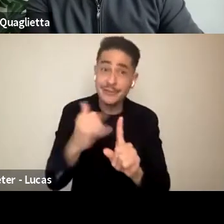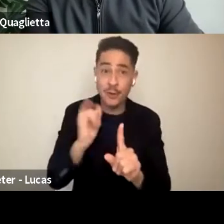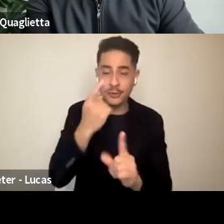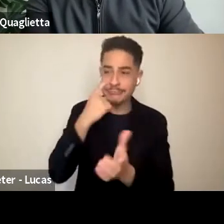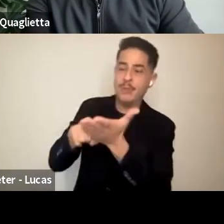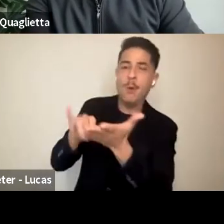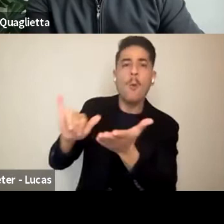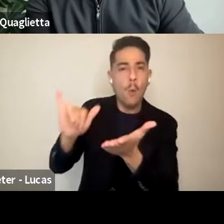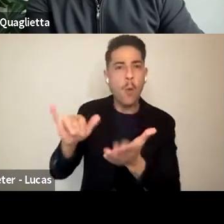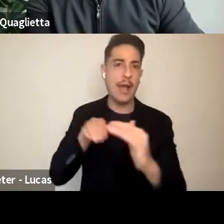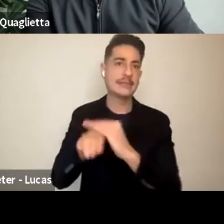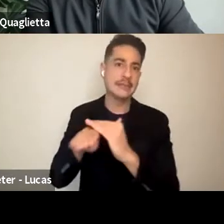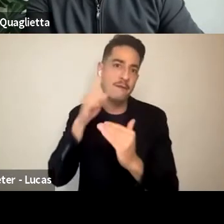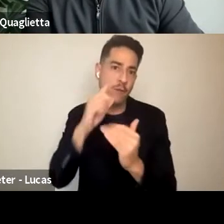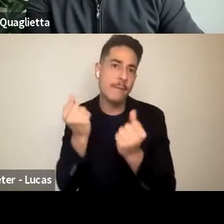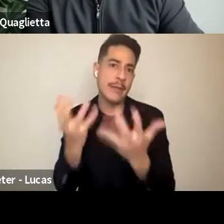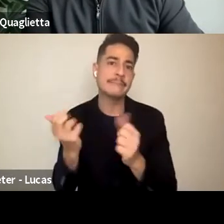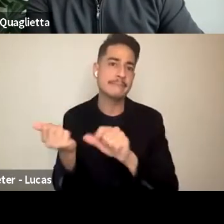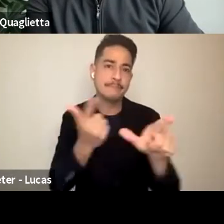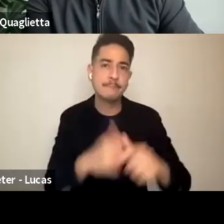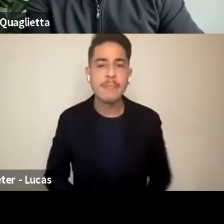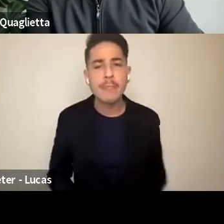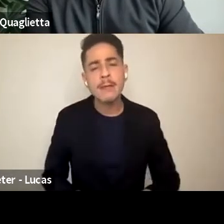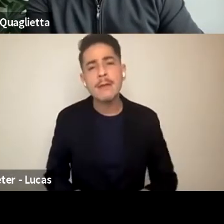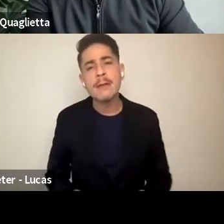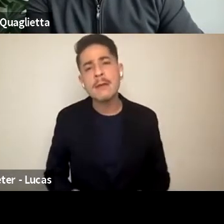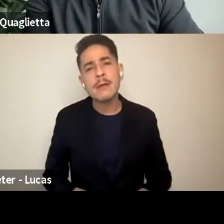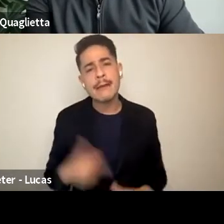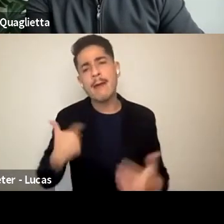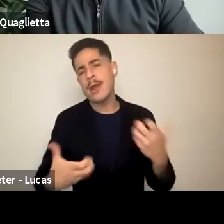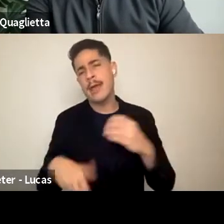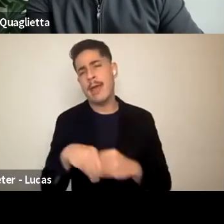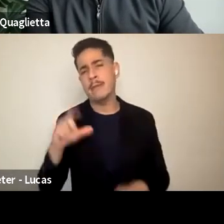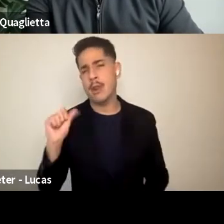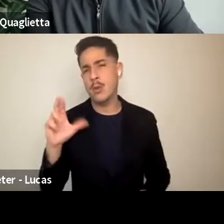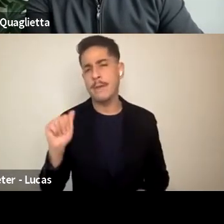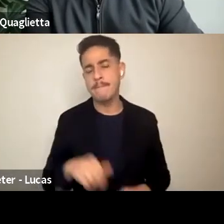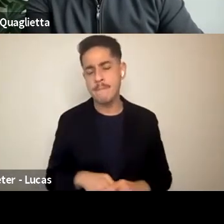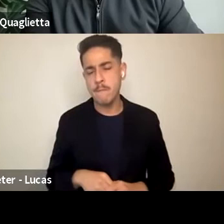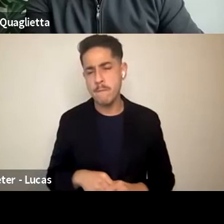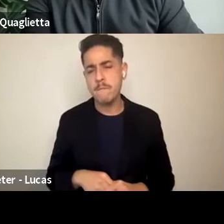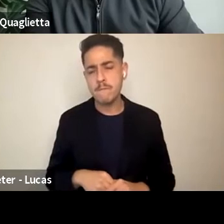Cool. I just add one thing to that when it comes down to like SEO